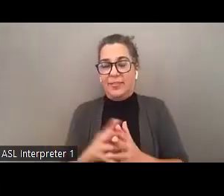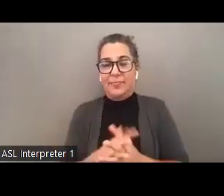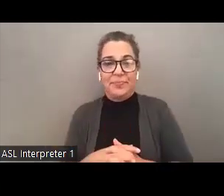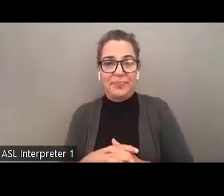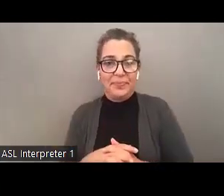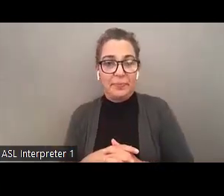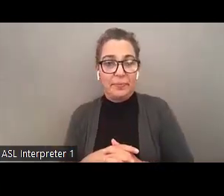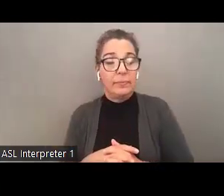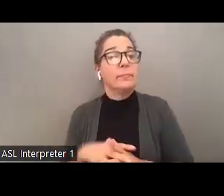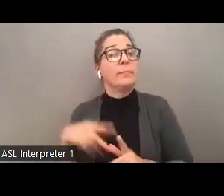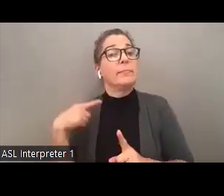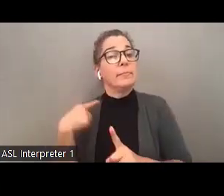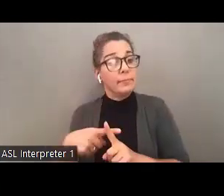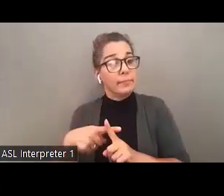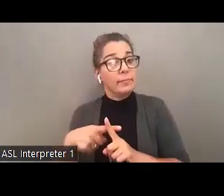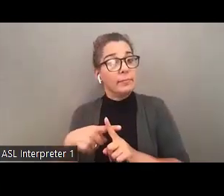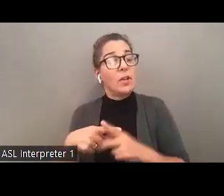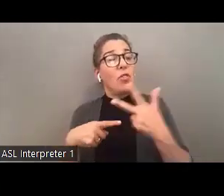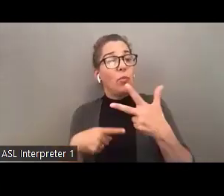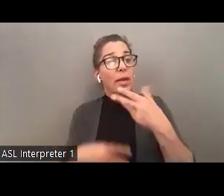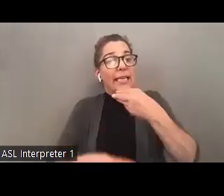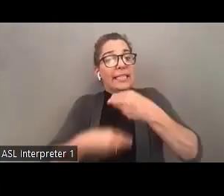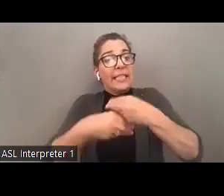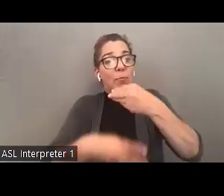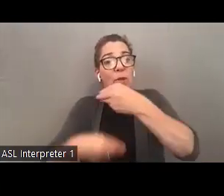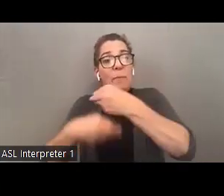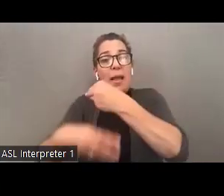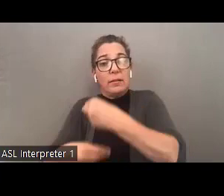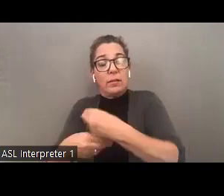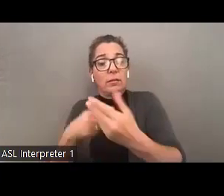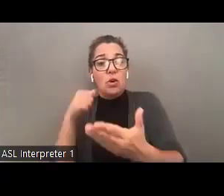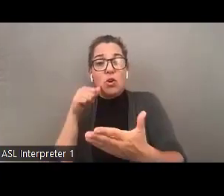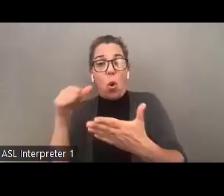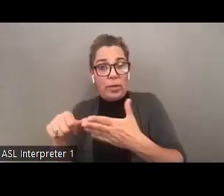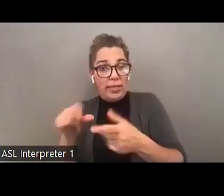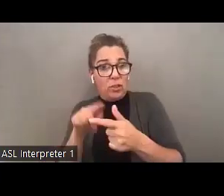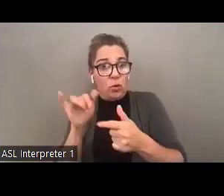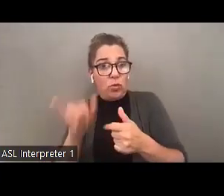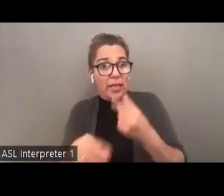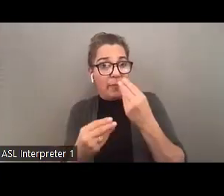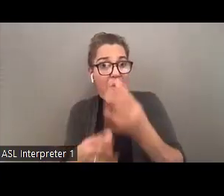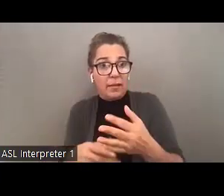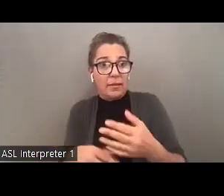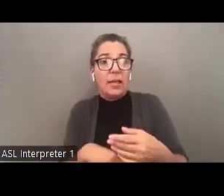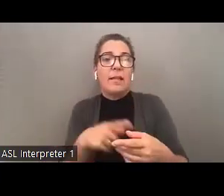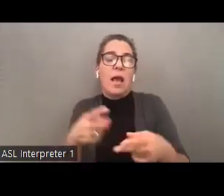Additionally, three of the supplemental information notices to the DMS policy that Taunton referred to earlier affirm